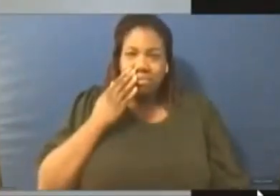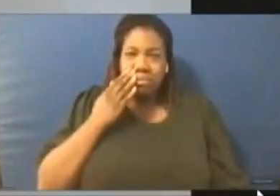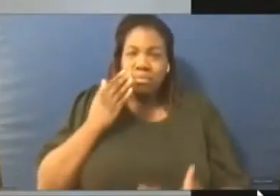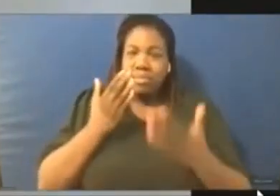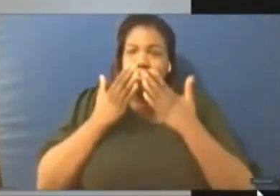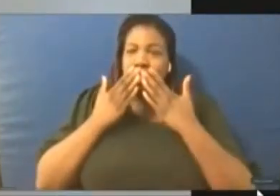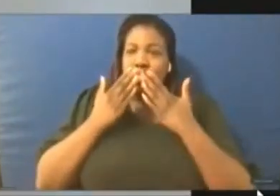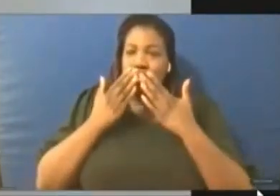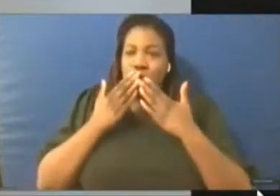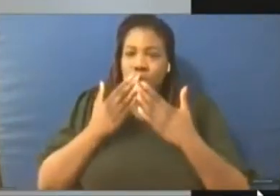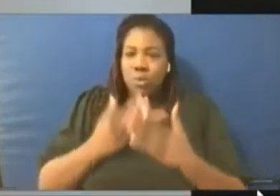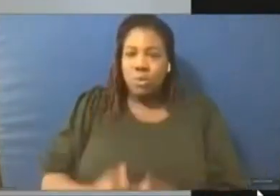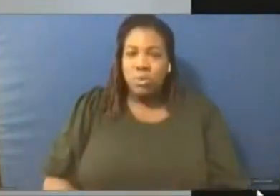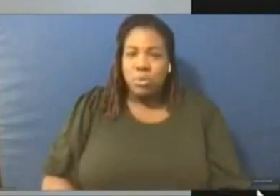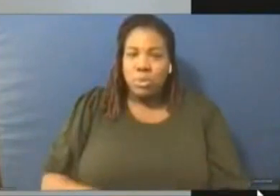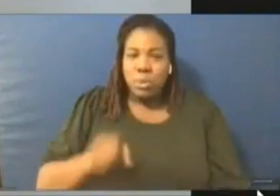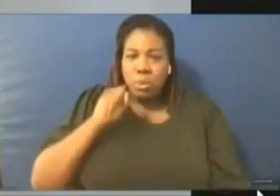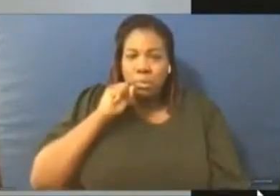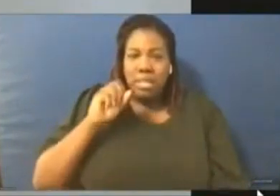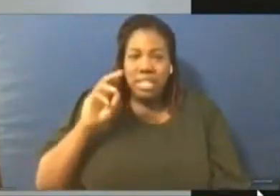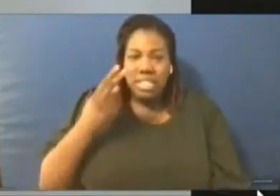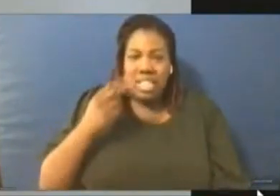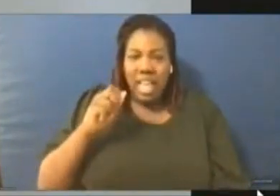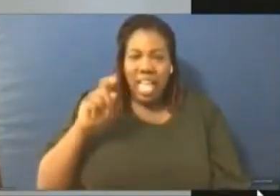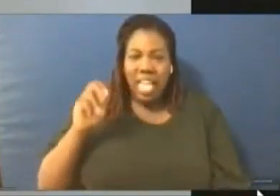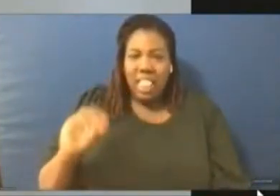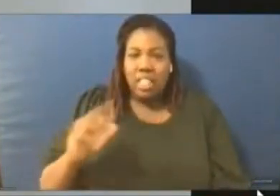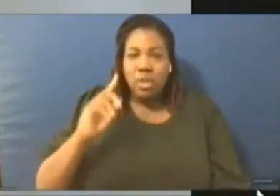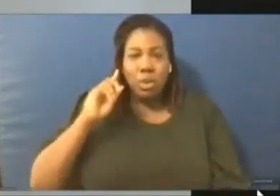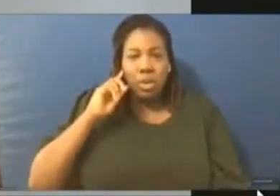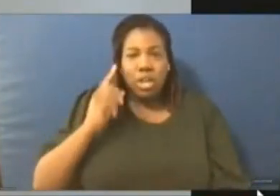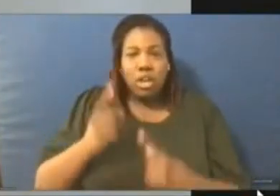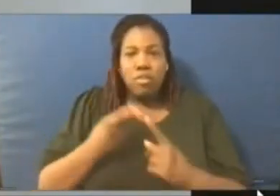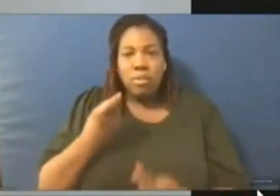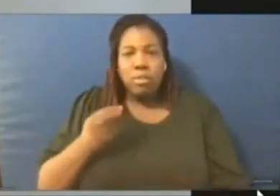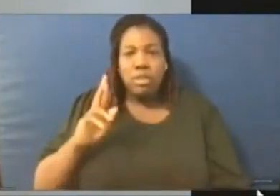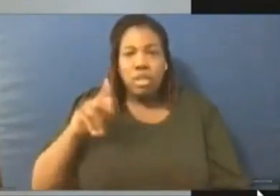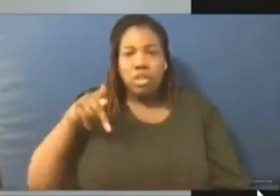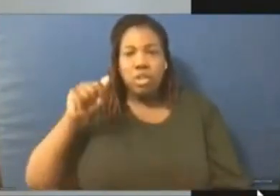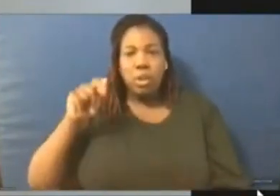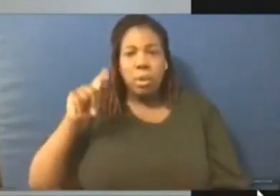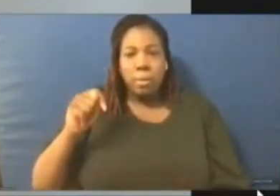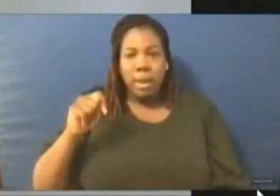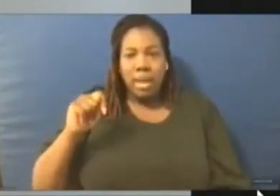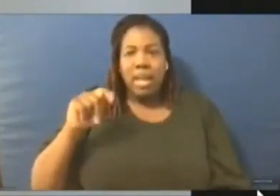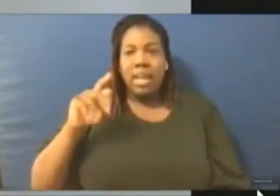Next, we will hear from Dr. Pat Franklin [spelled phonetically], Private Practice Physicians.